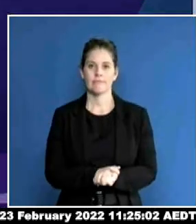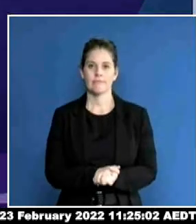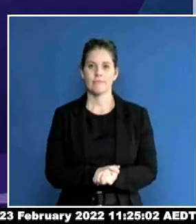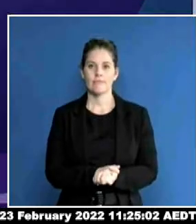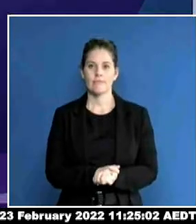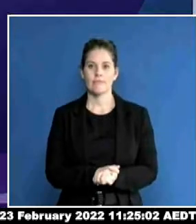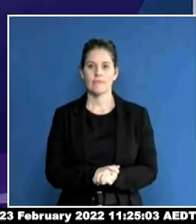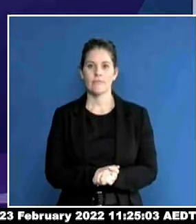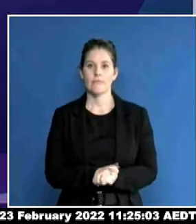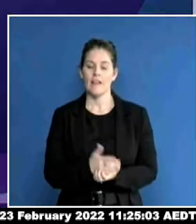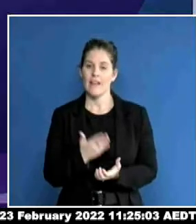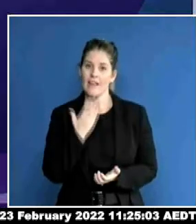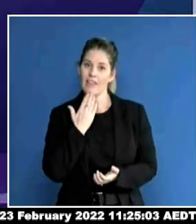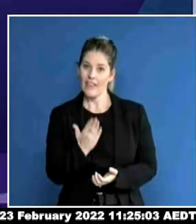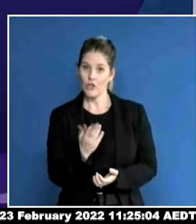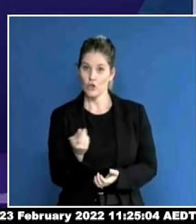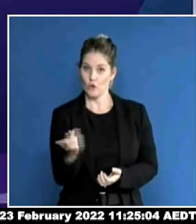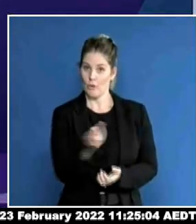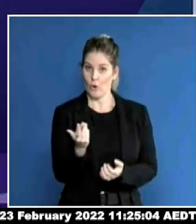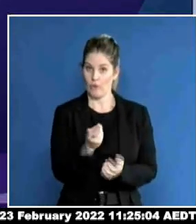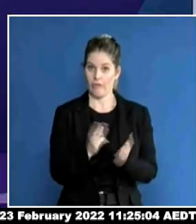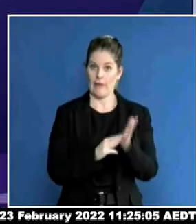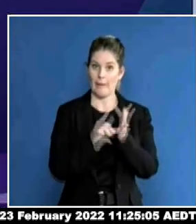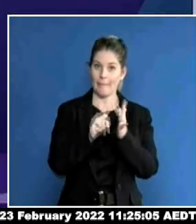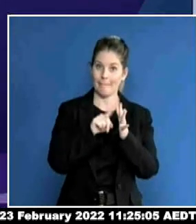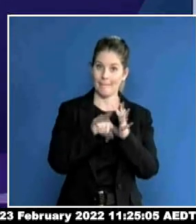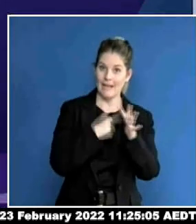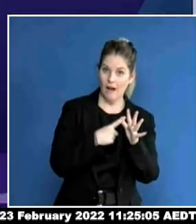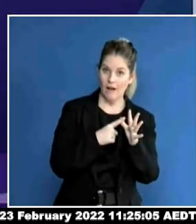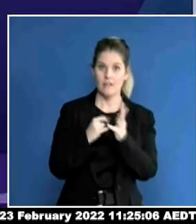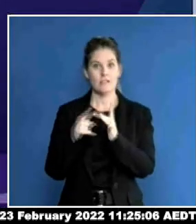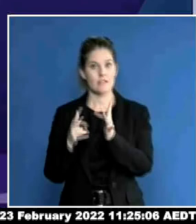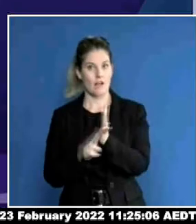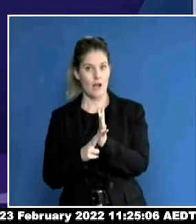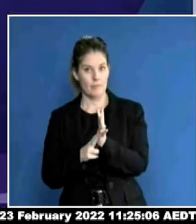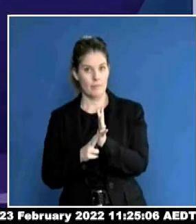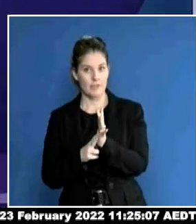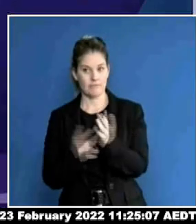to the Royal Commission to give evidence. We appreciate your appearance here.